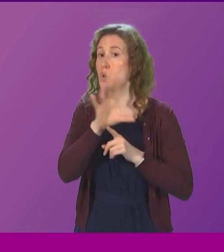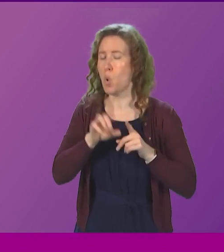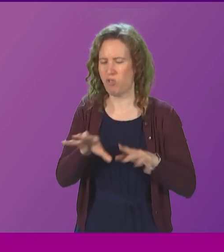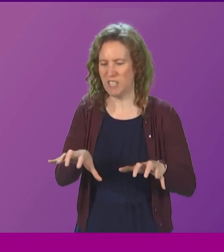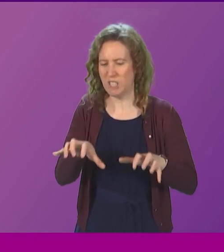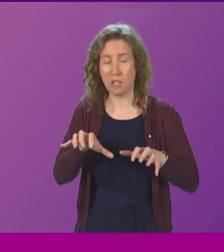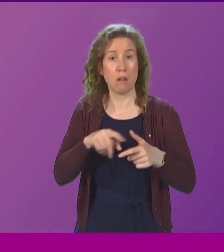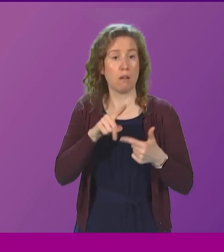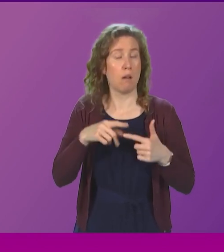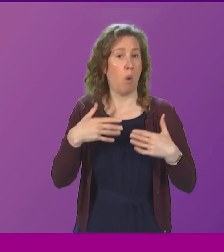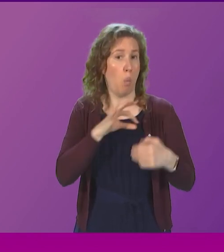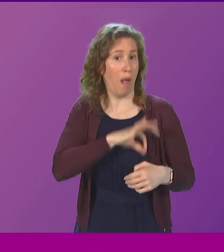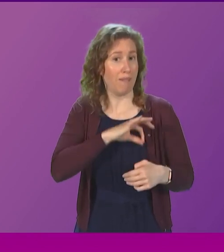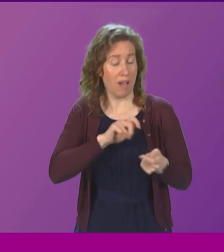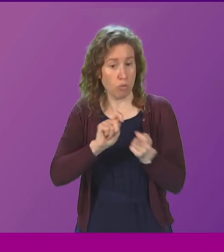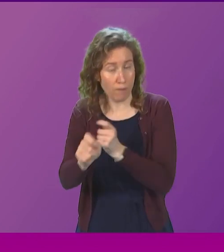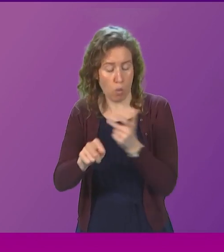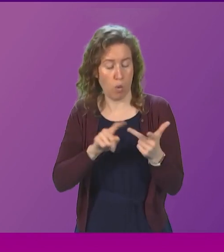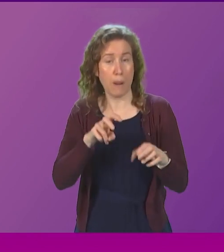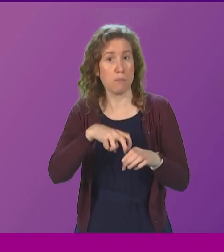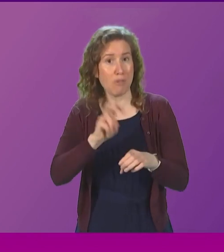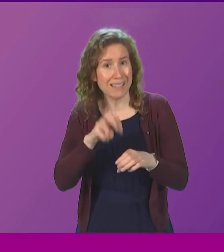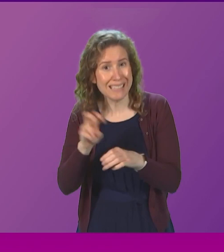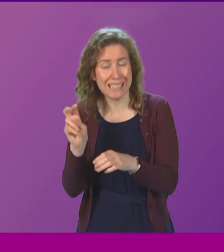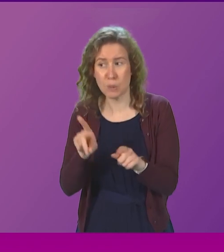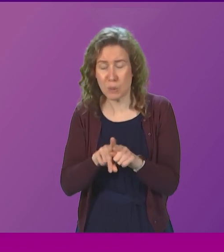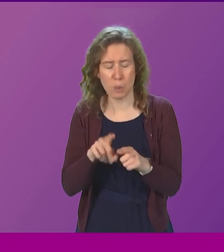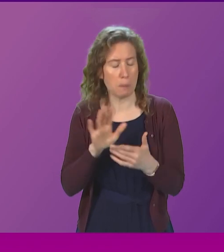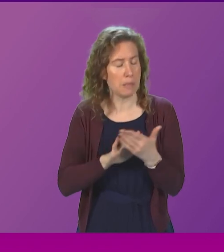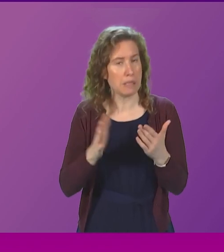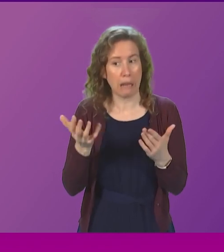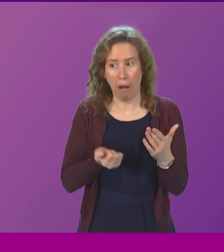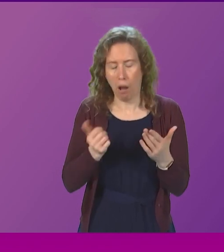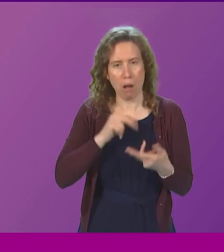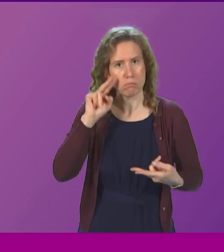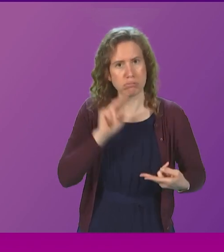welfare reforms and Brexit hammering household incomes.